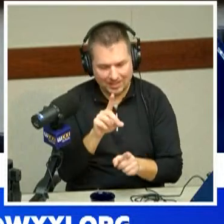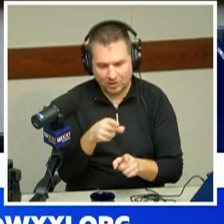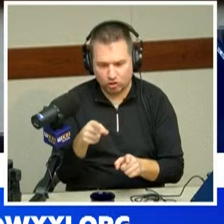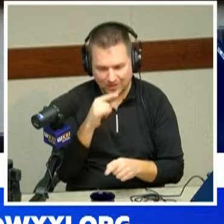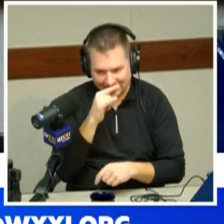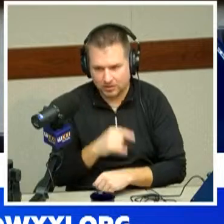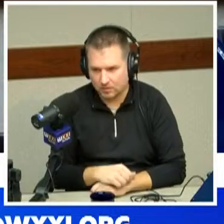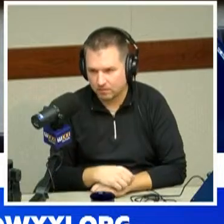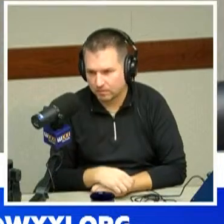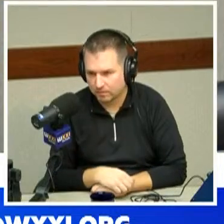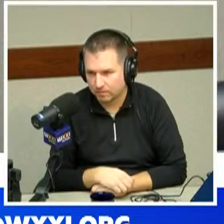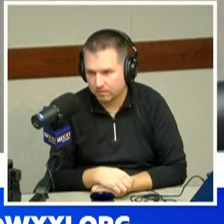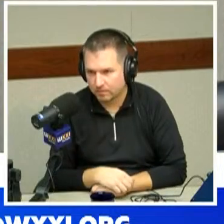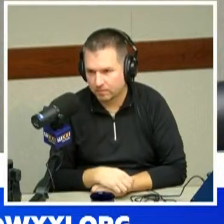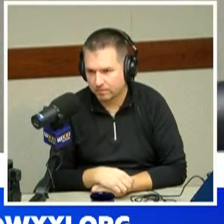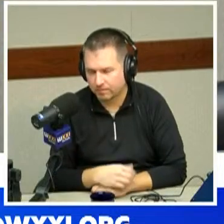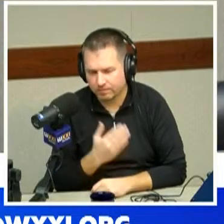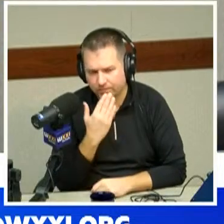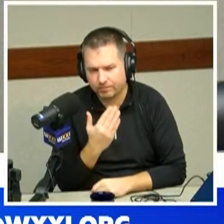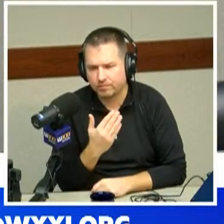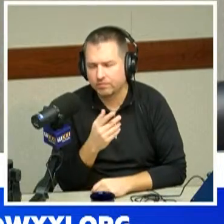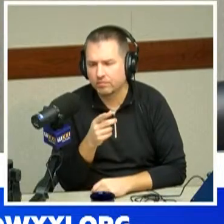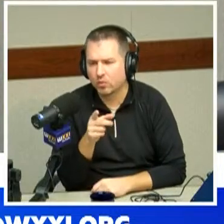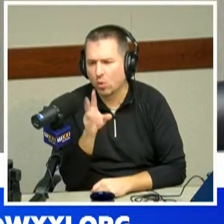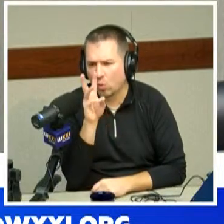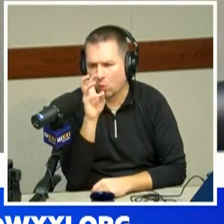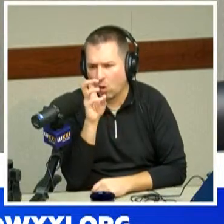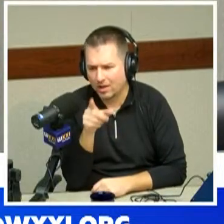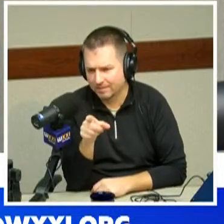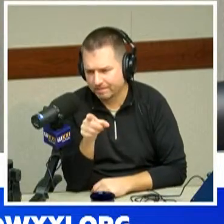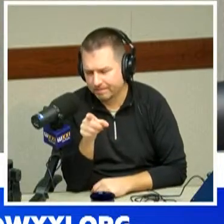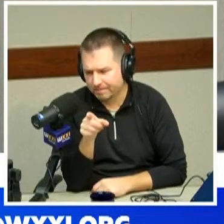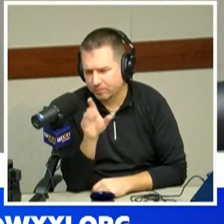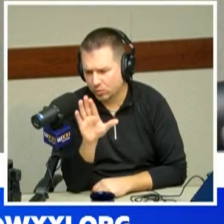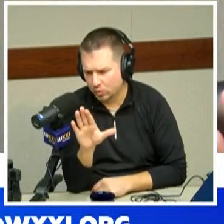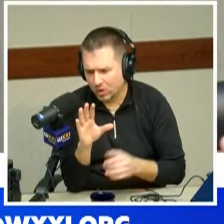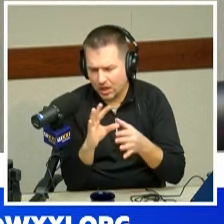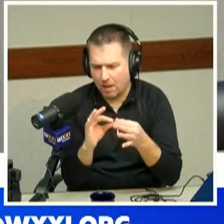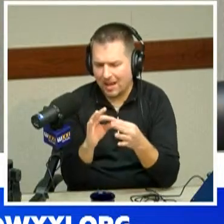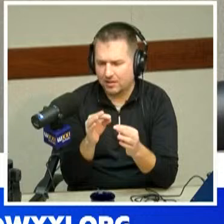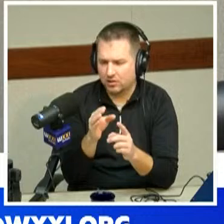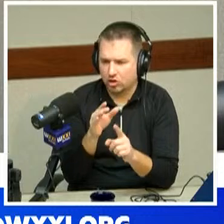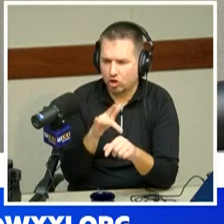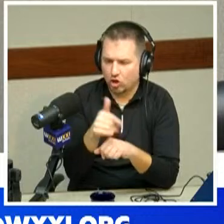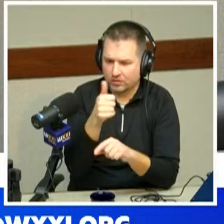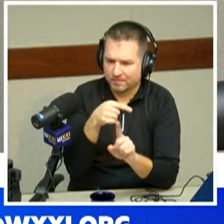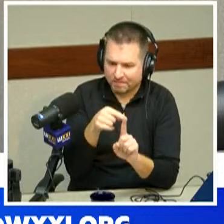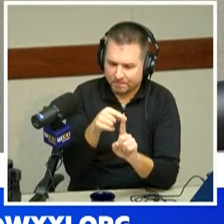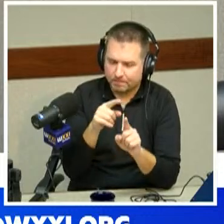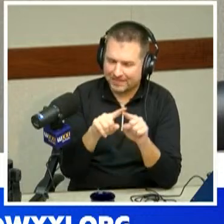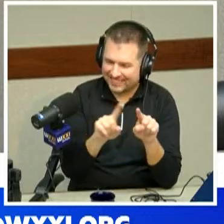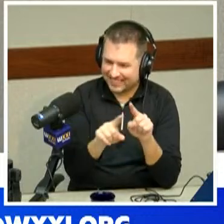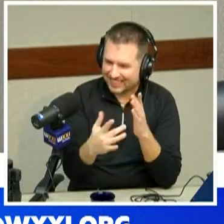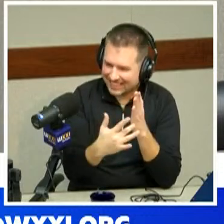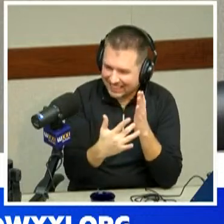children yeah thank you uh Wyatt um your comment earlier about the the different Technologies and